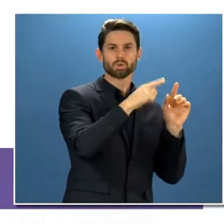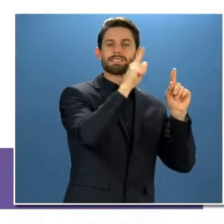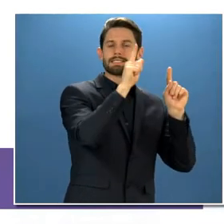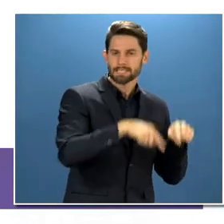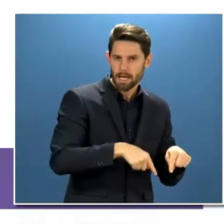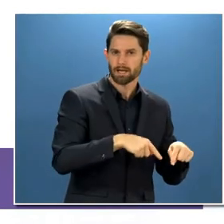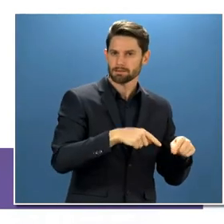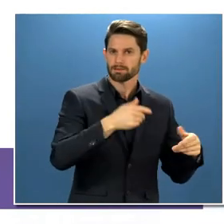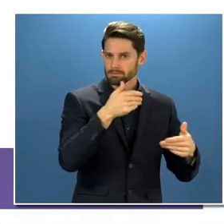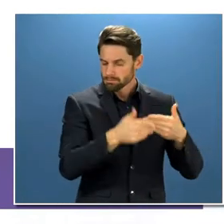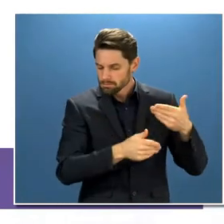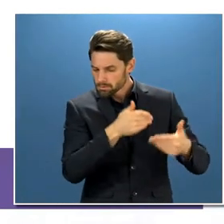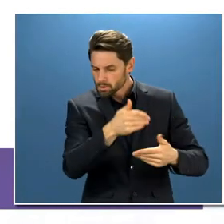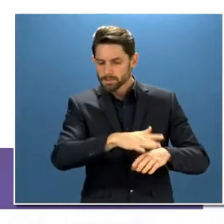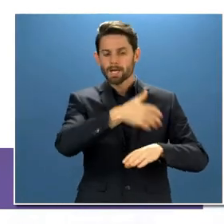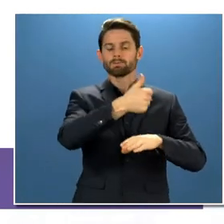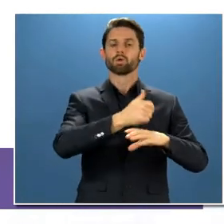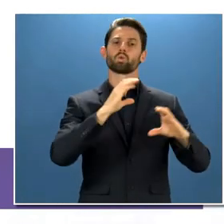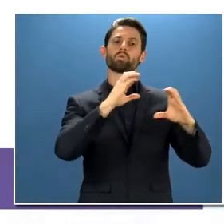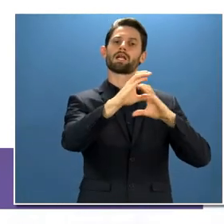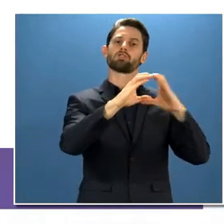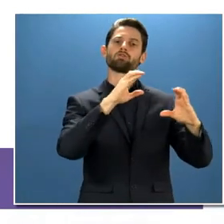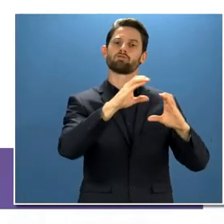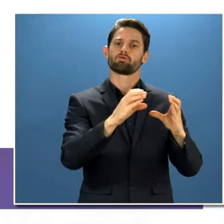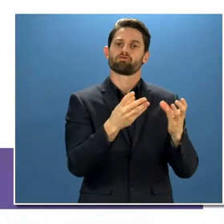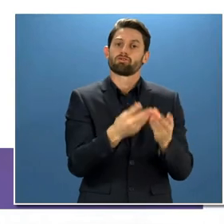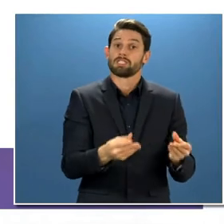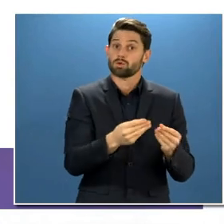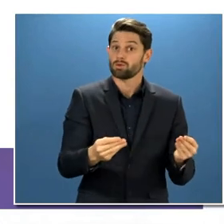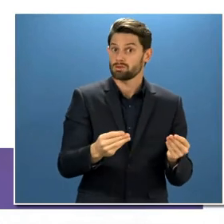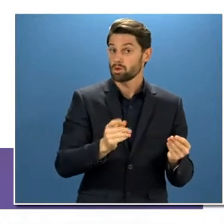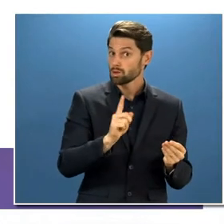communications resource, which is a website, and to work with 10 to 12 of